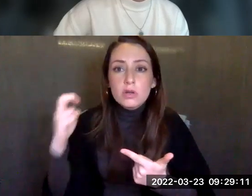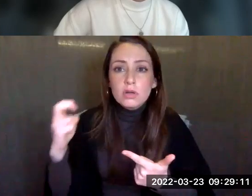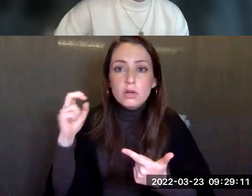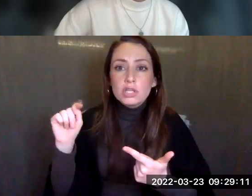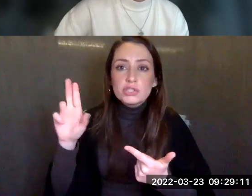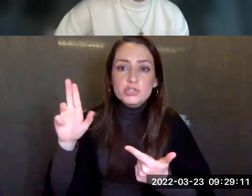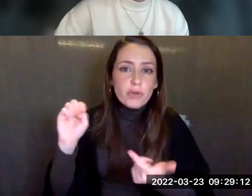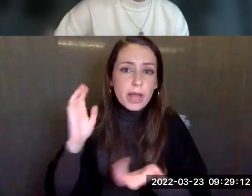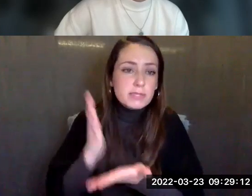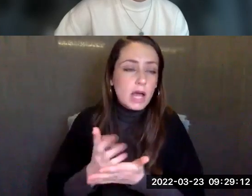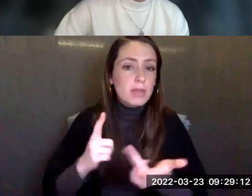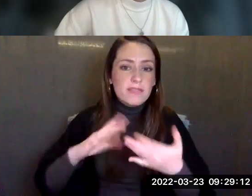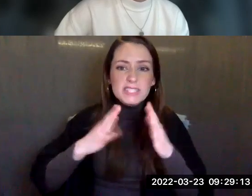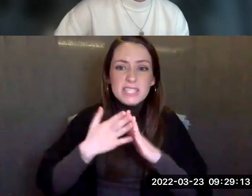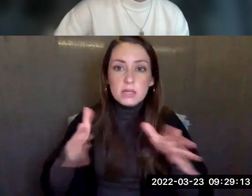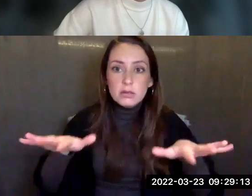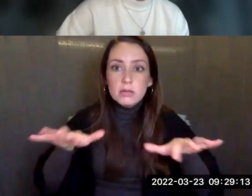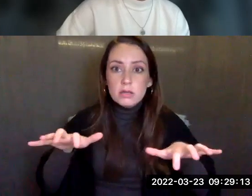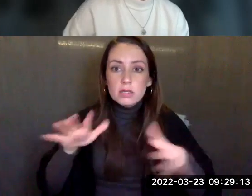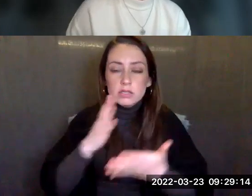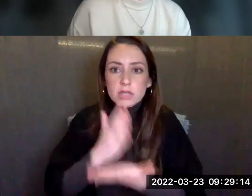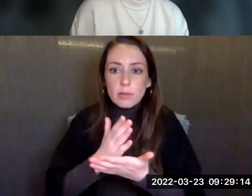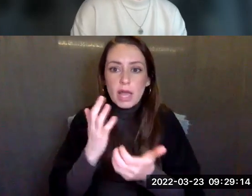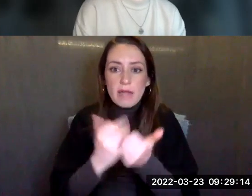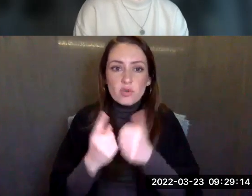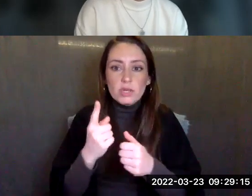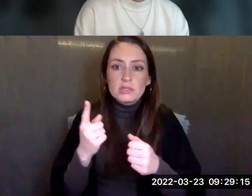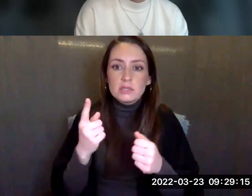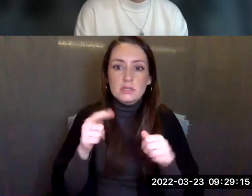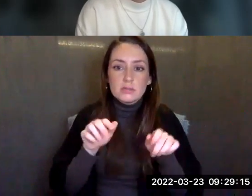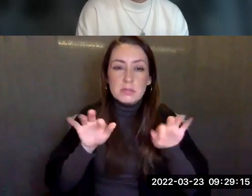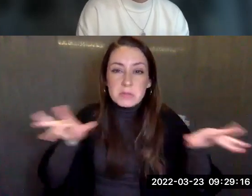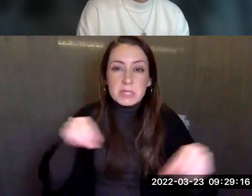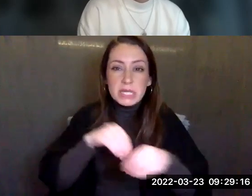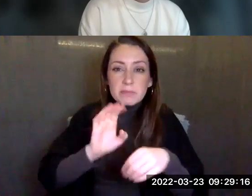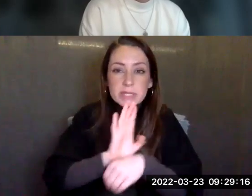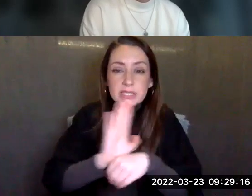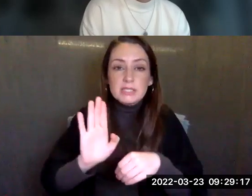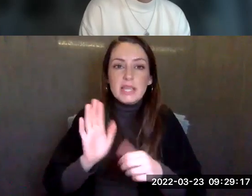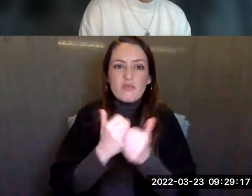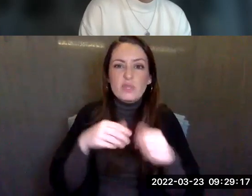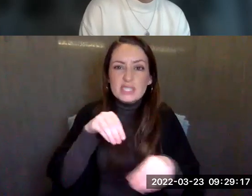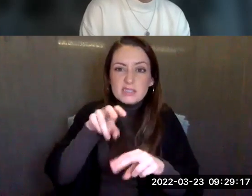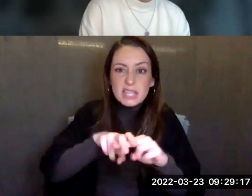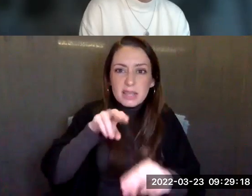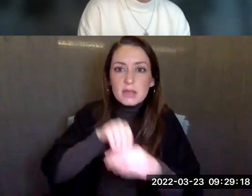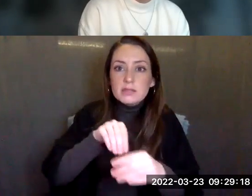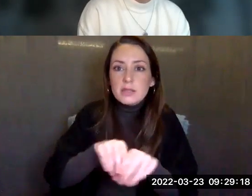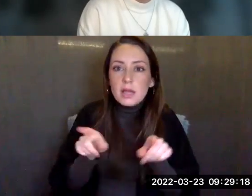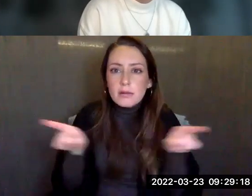Everybody does not move. everybody's going in the cafes are full, except they're all on the inside right now, because they know what to peer out to see the snow.